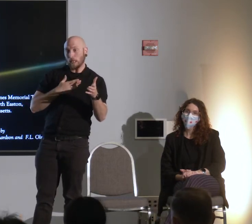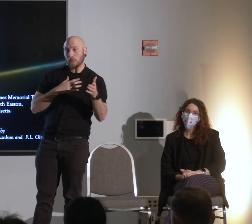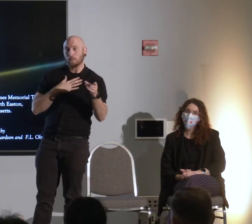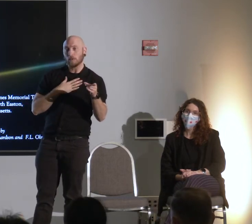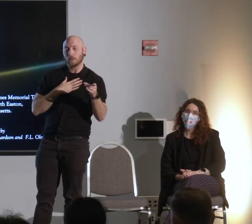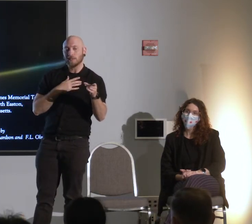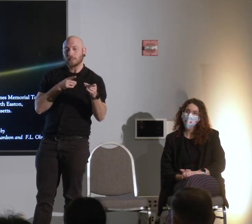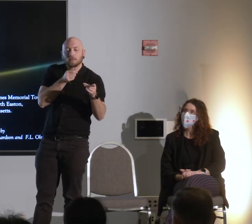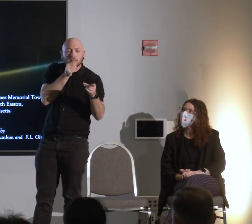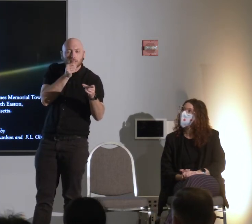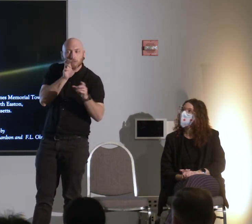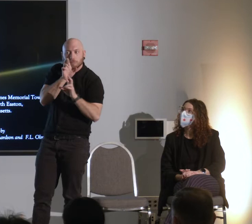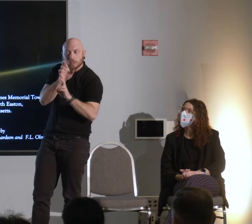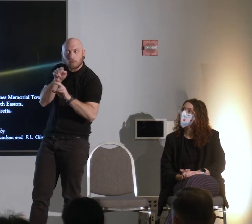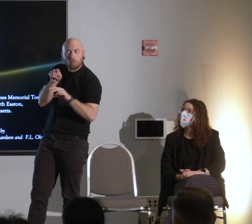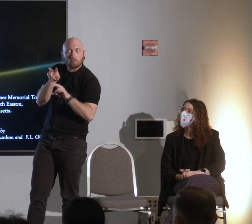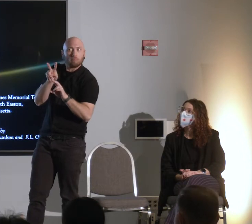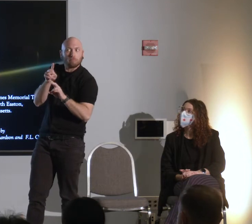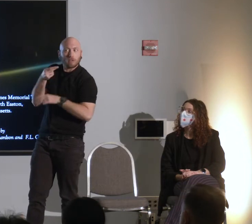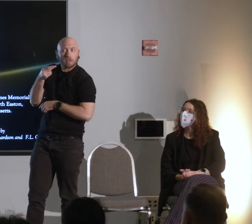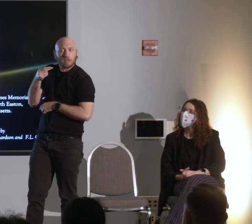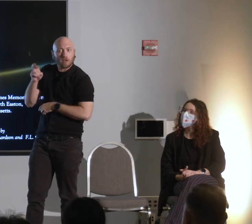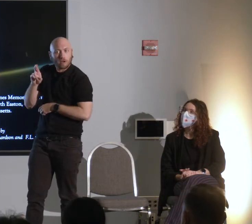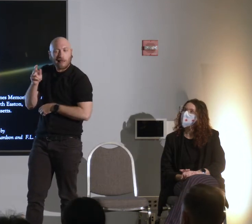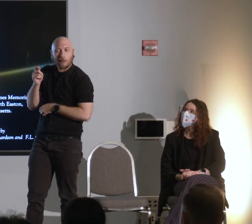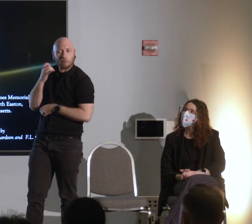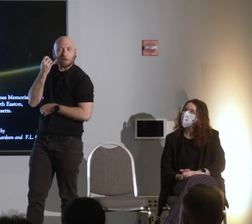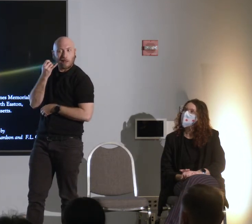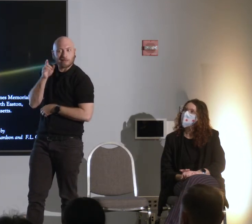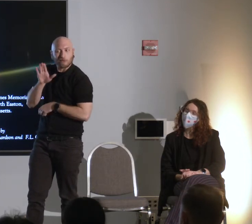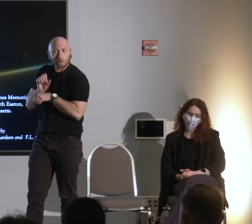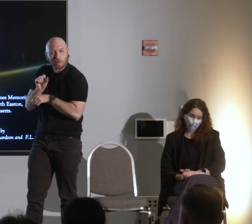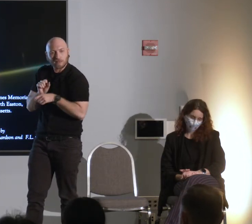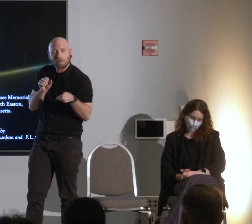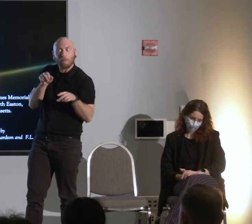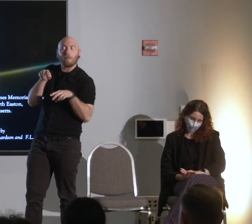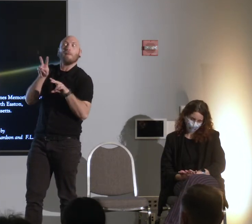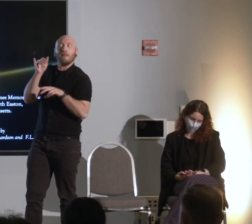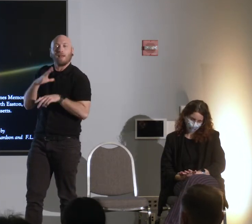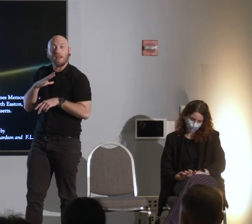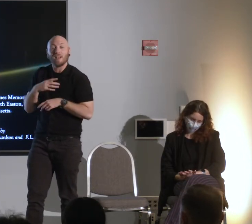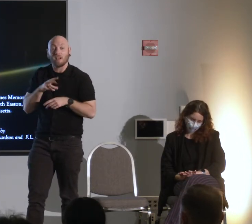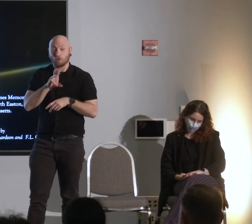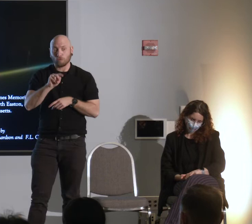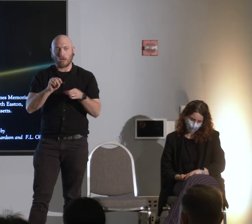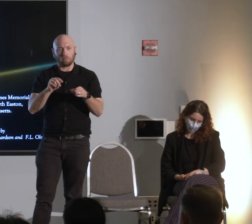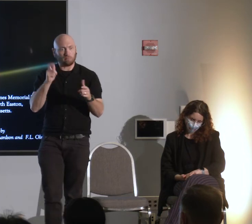respect, leaning a little toward envy for H. H. Richardson. For Wright, that was quite an admission.